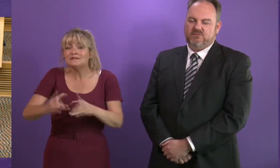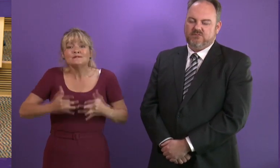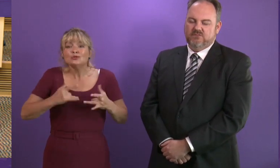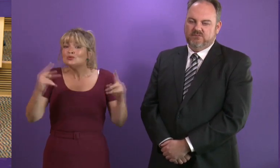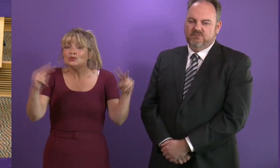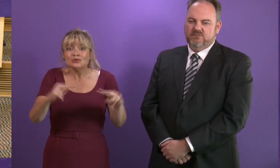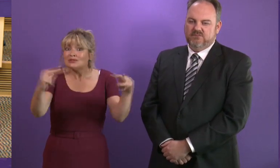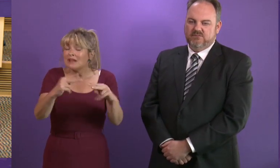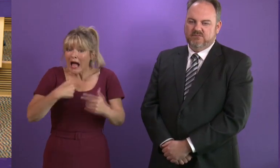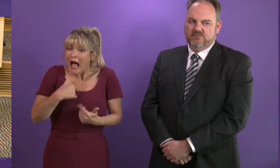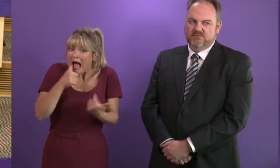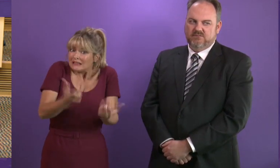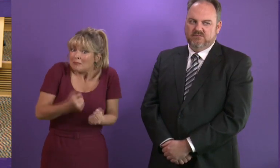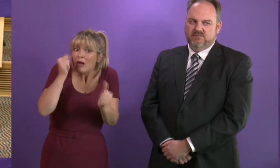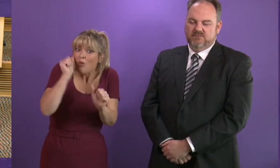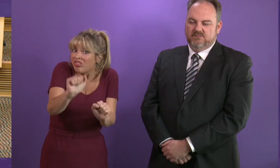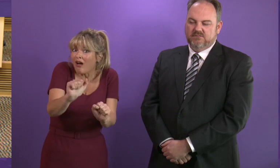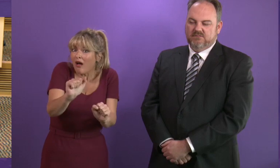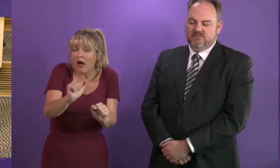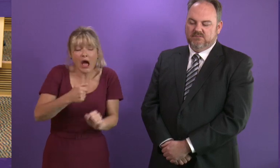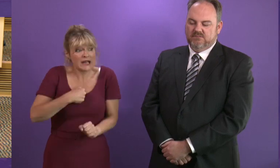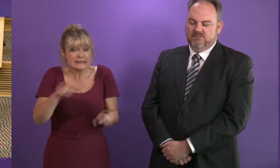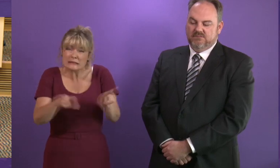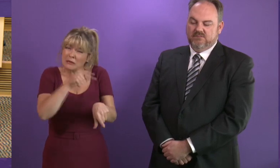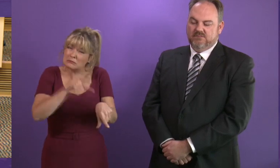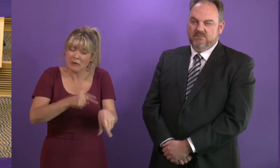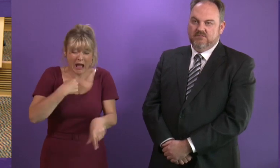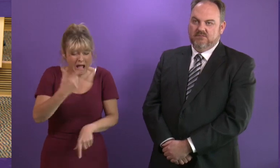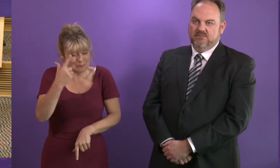this Parliament has every right to ask detailed and searching questions of the Government